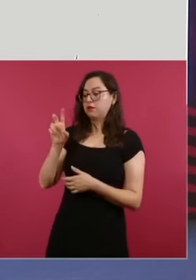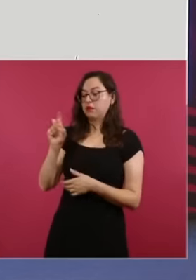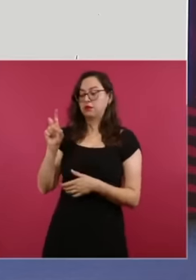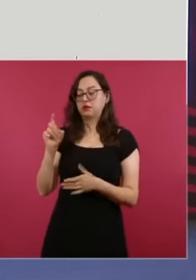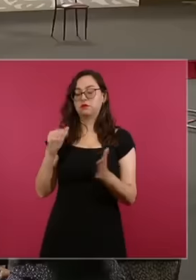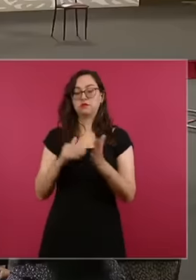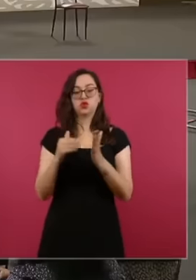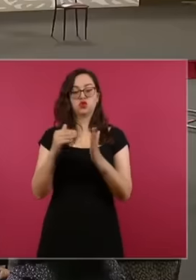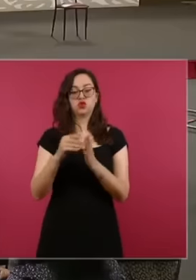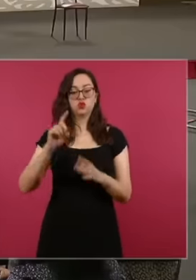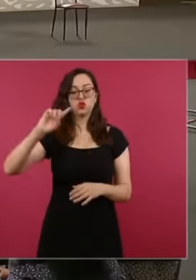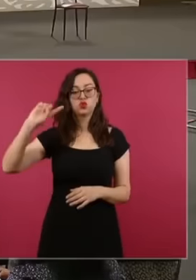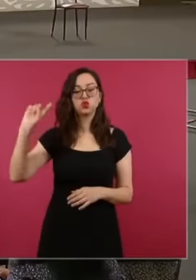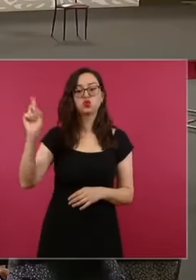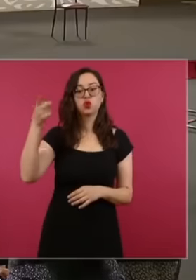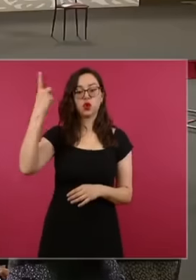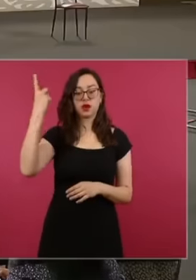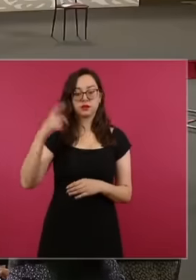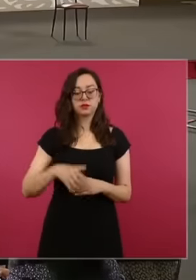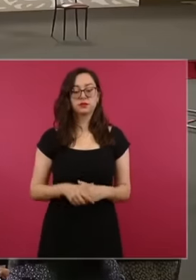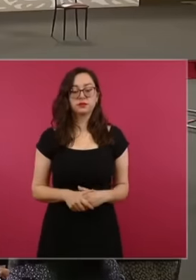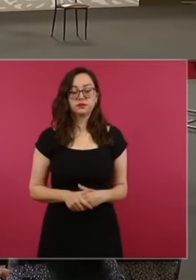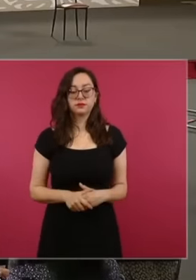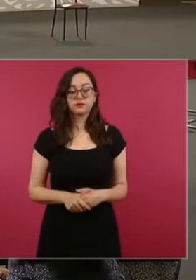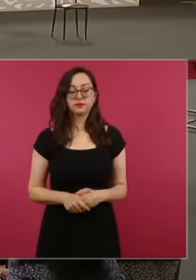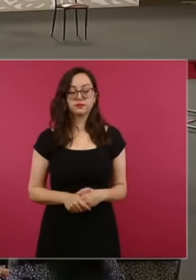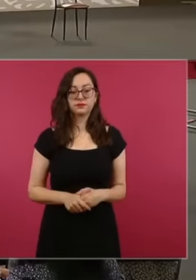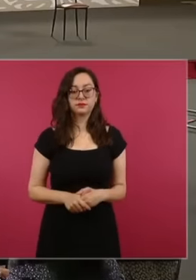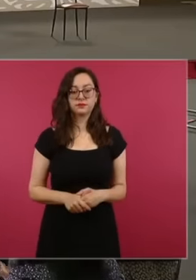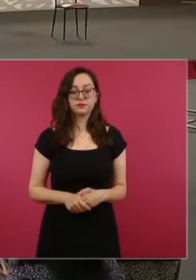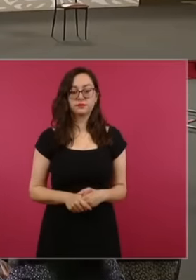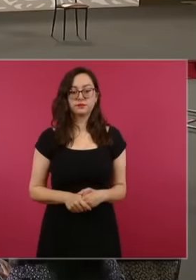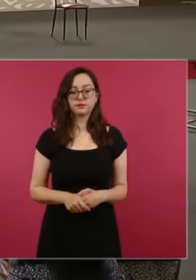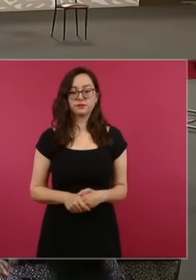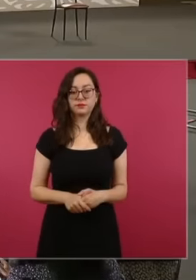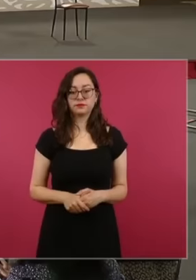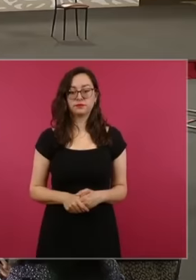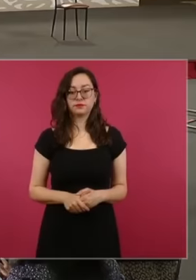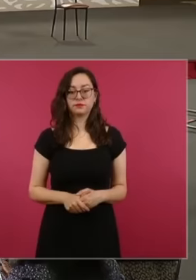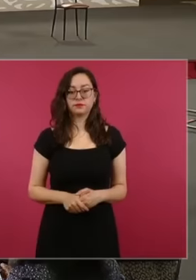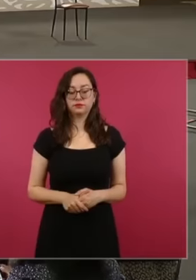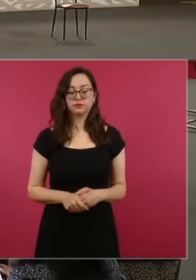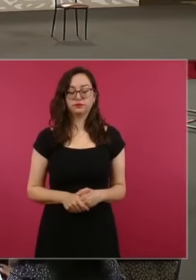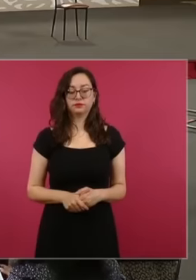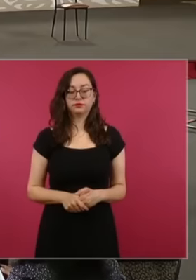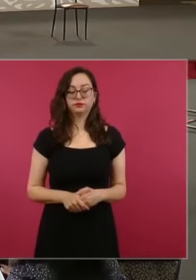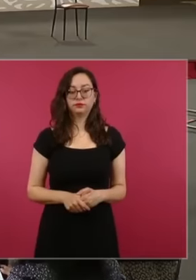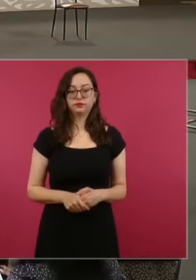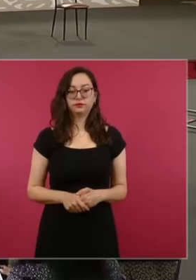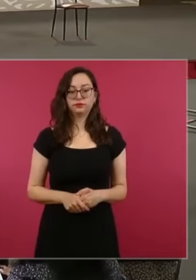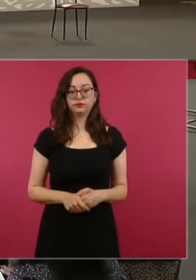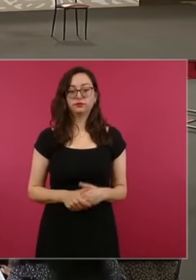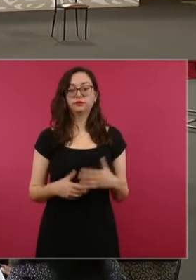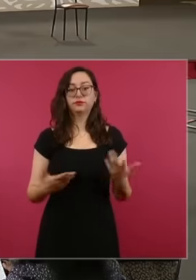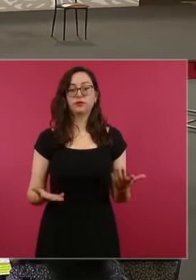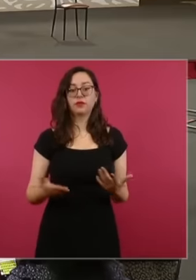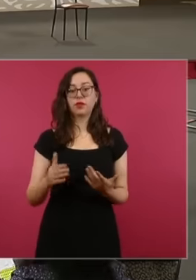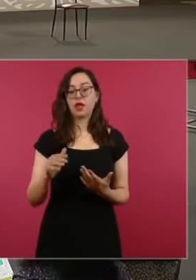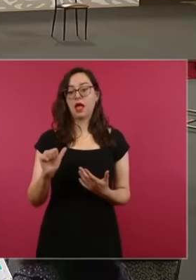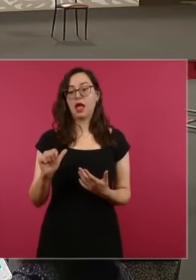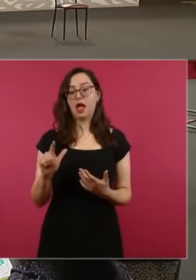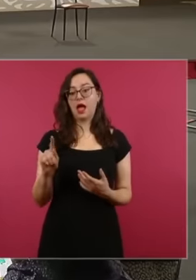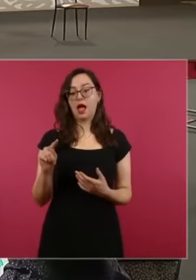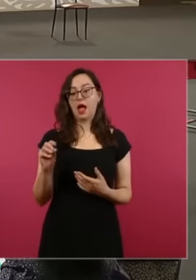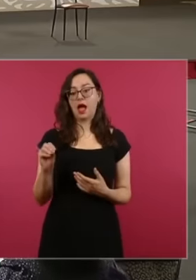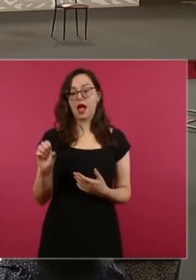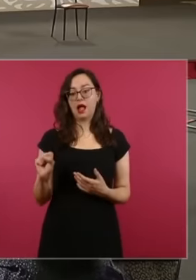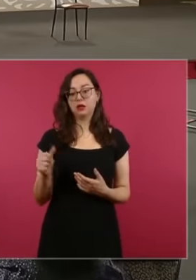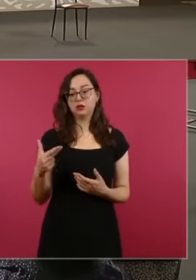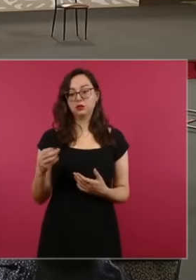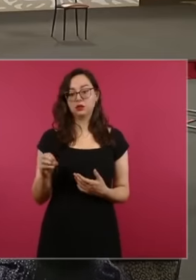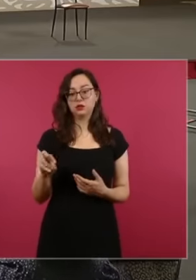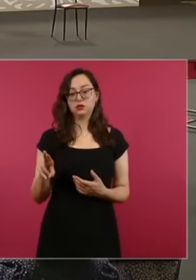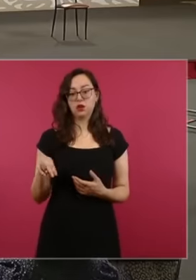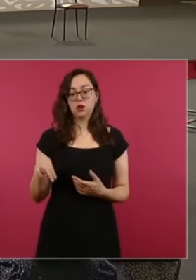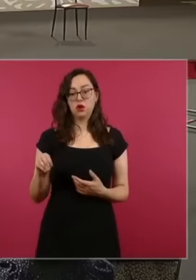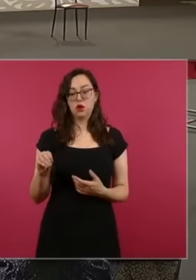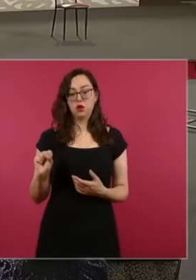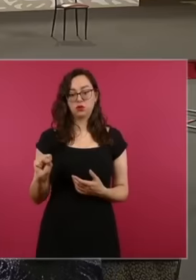dollars blast furnaces of Mexico amsa Well, here in 2013 public officials of